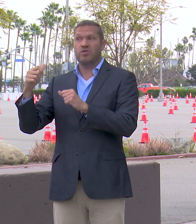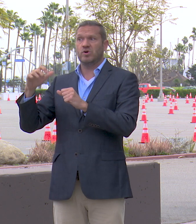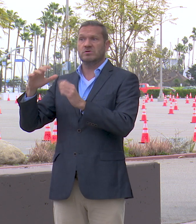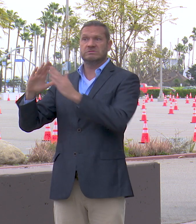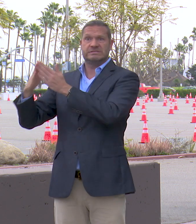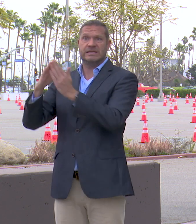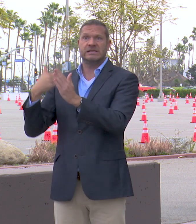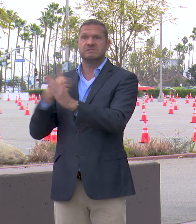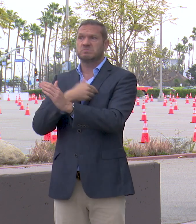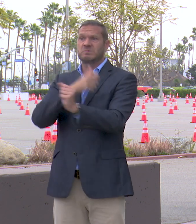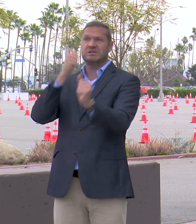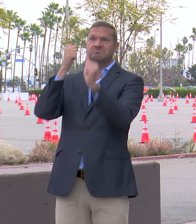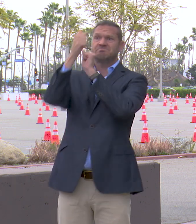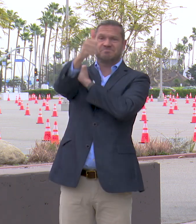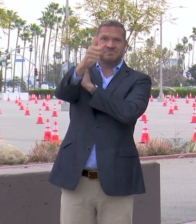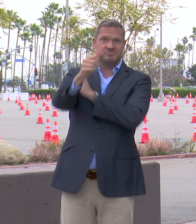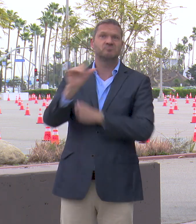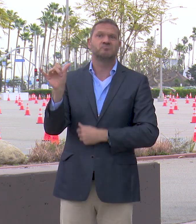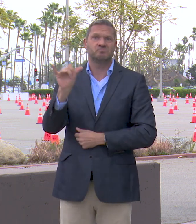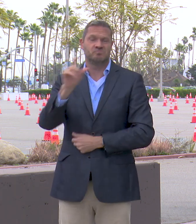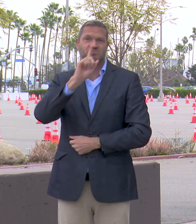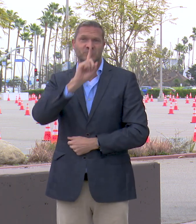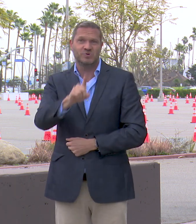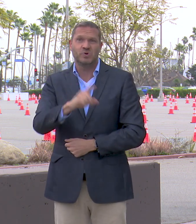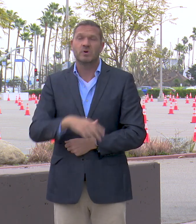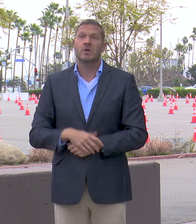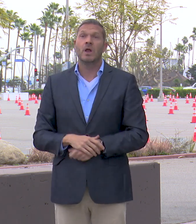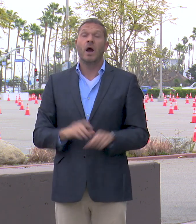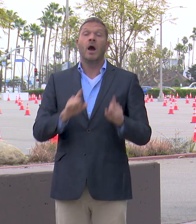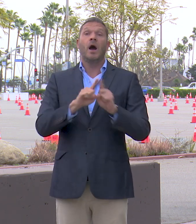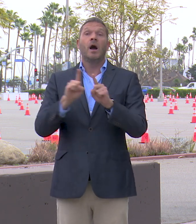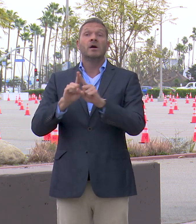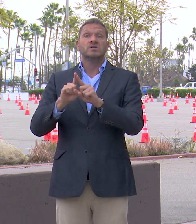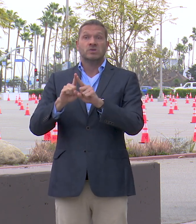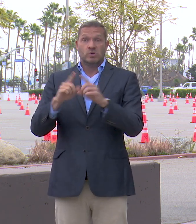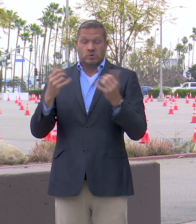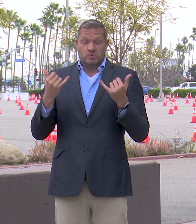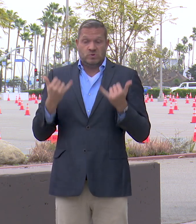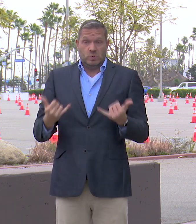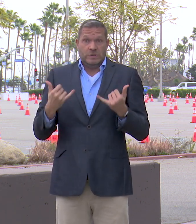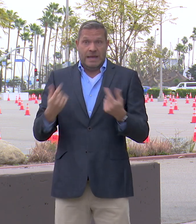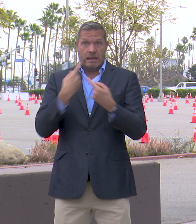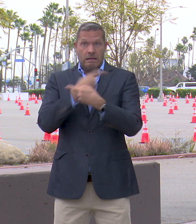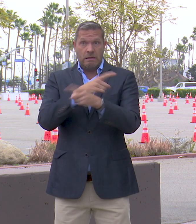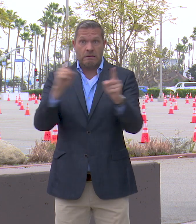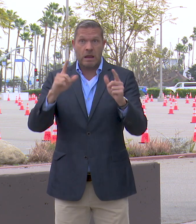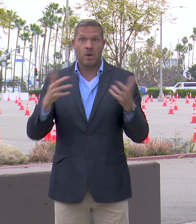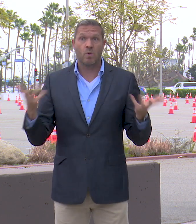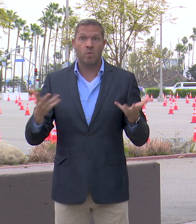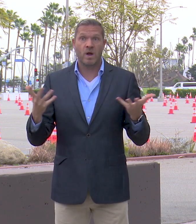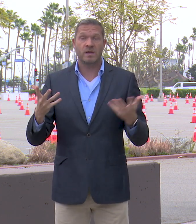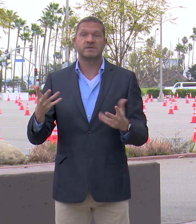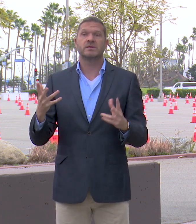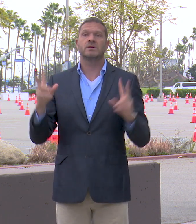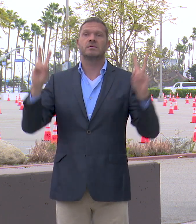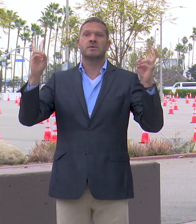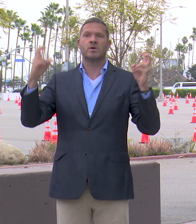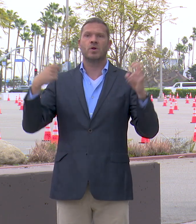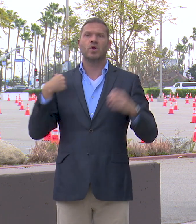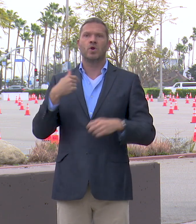I also now want to announce that we are today officially putting out our notification system